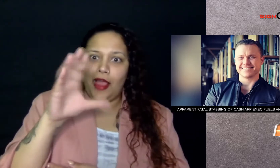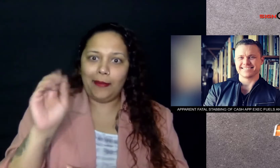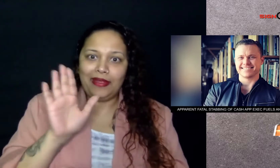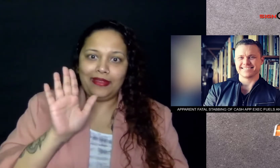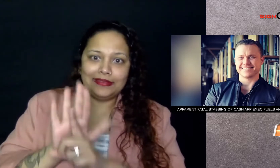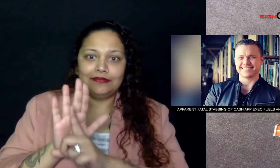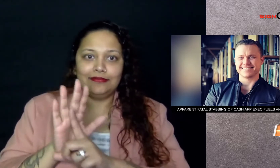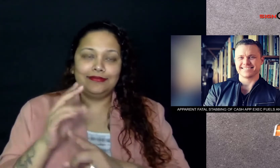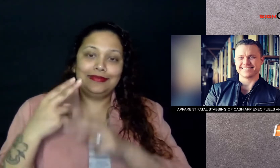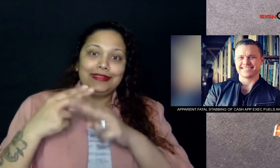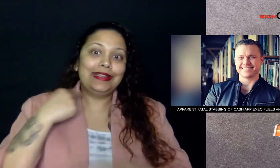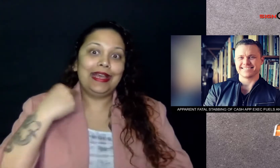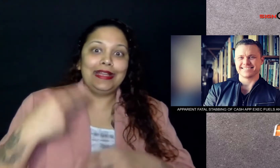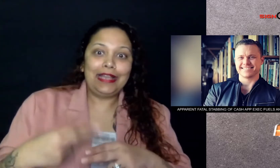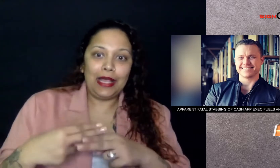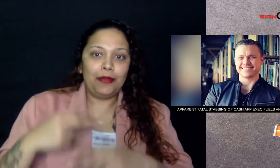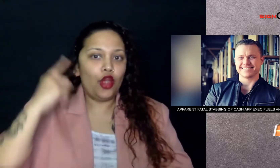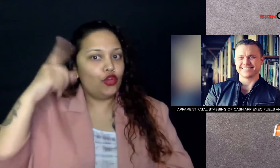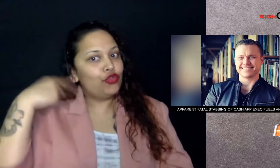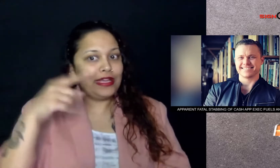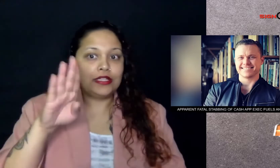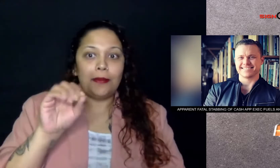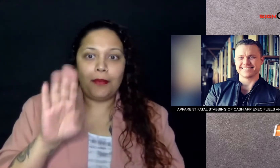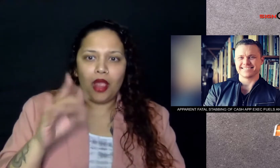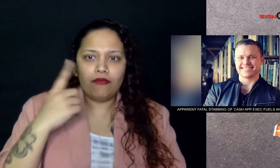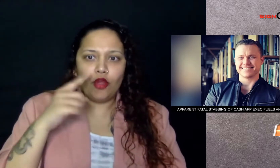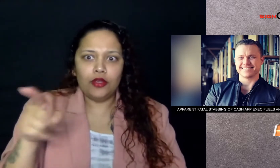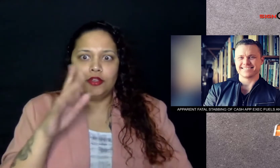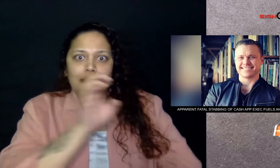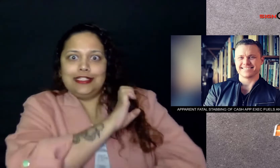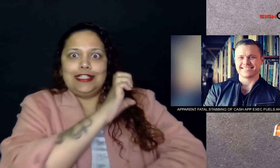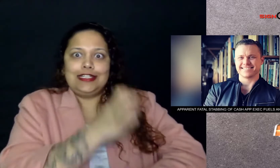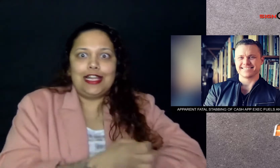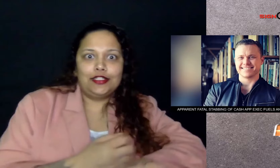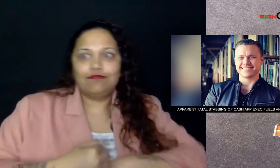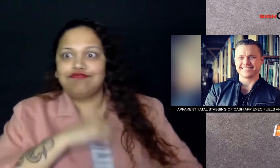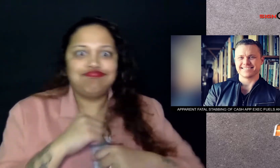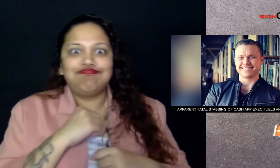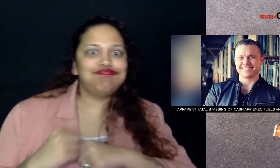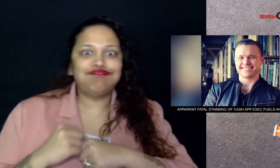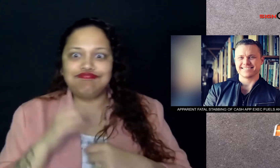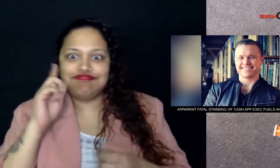Lee was known in the industry as crazy Bob for his tenacious energy